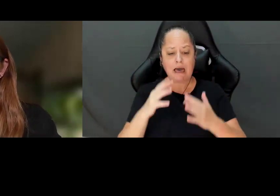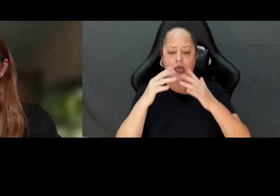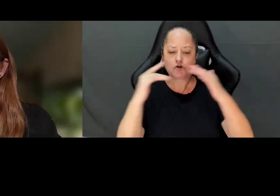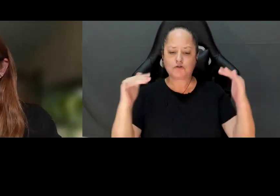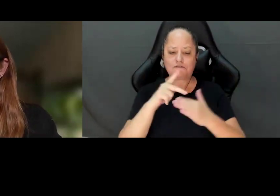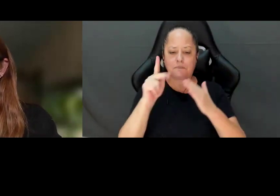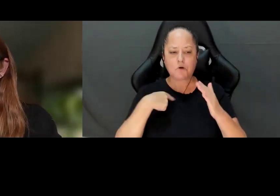we run right now.